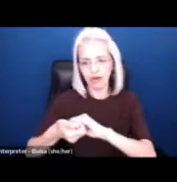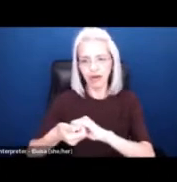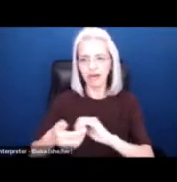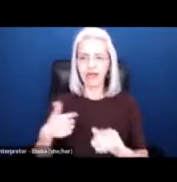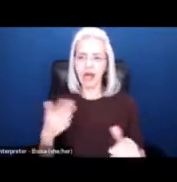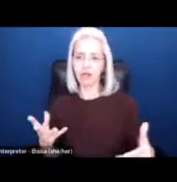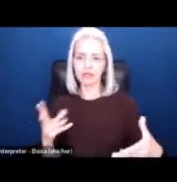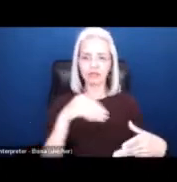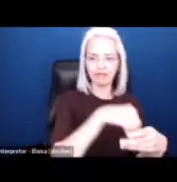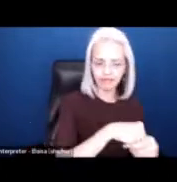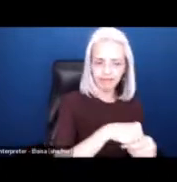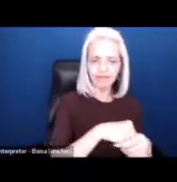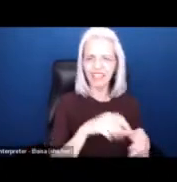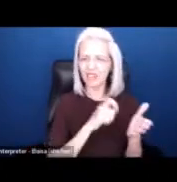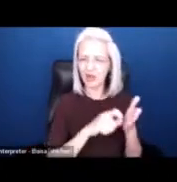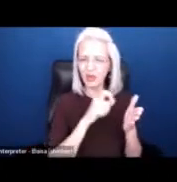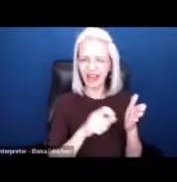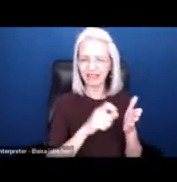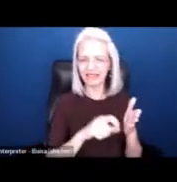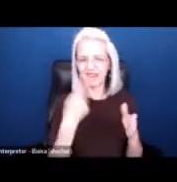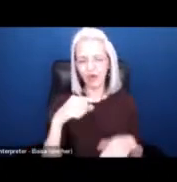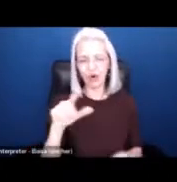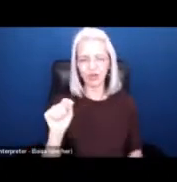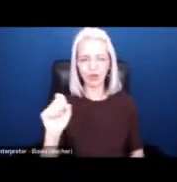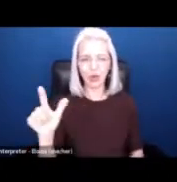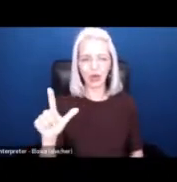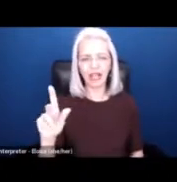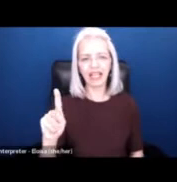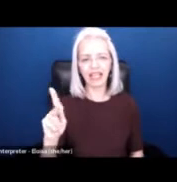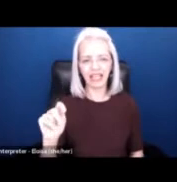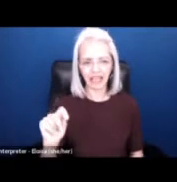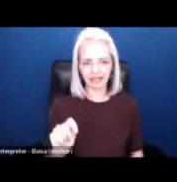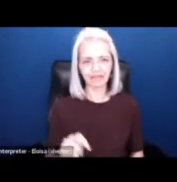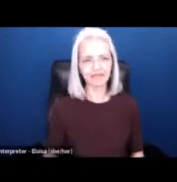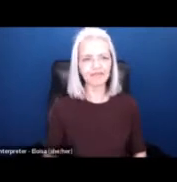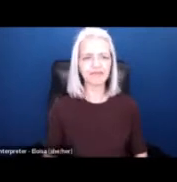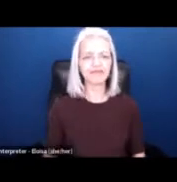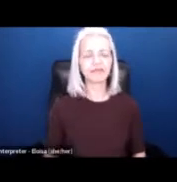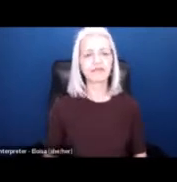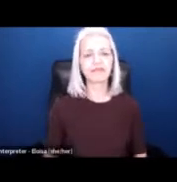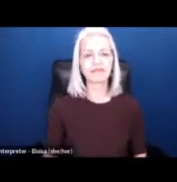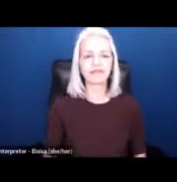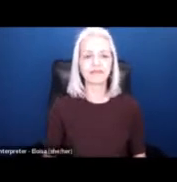forward to do some writing on the toolkit. Next slide. So ingredients to effective